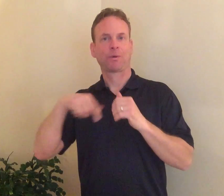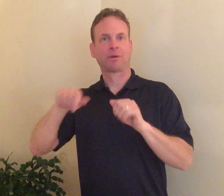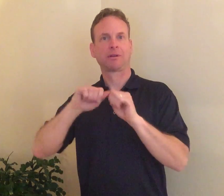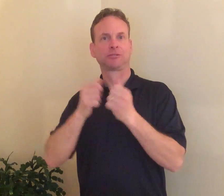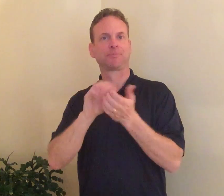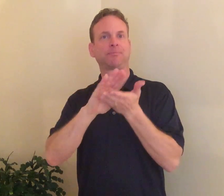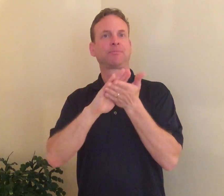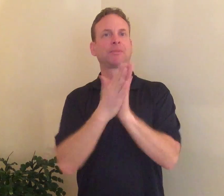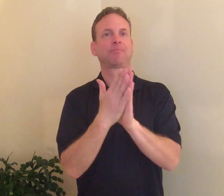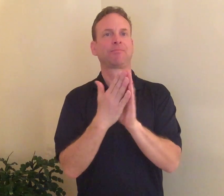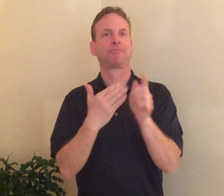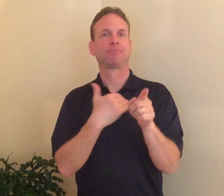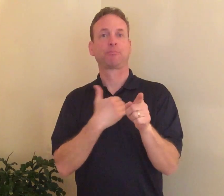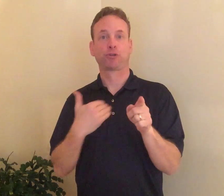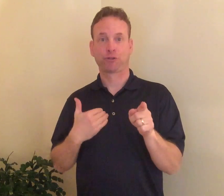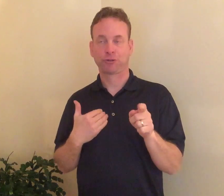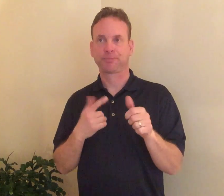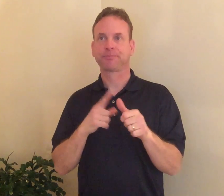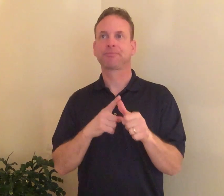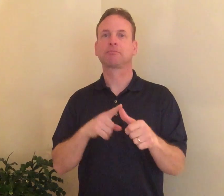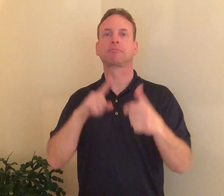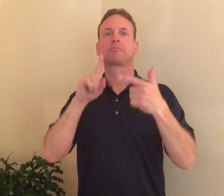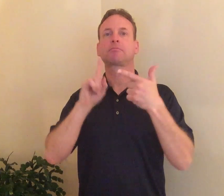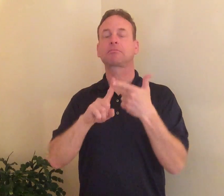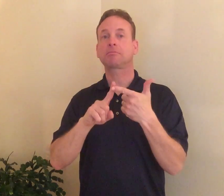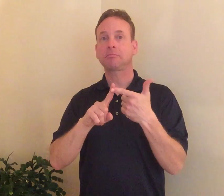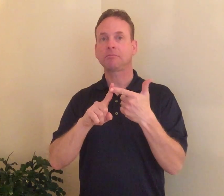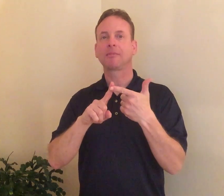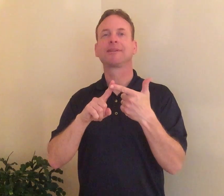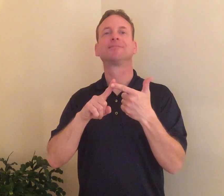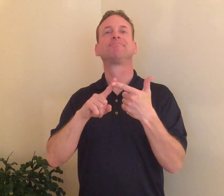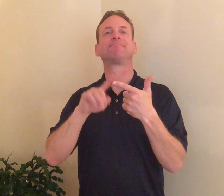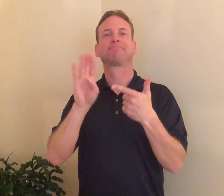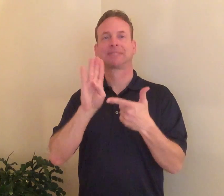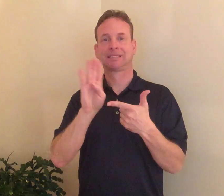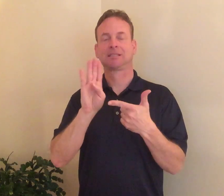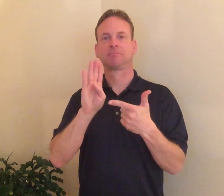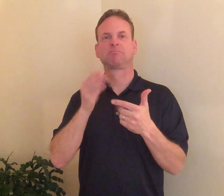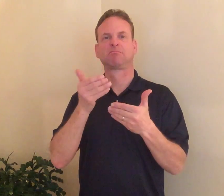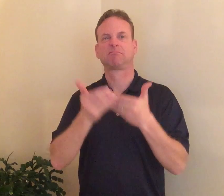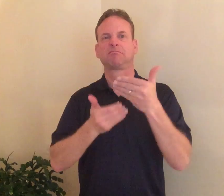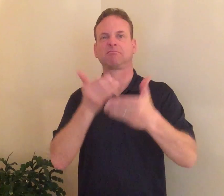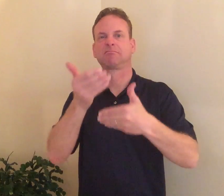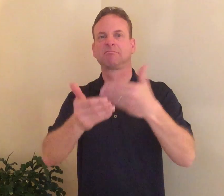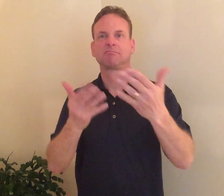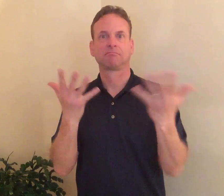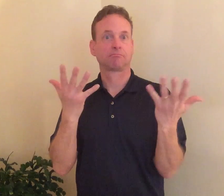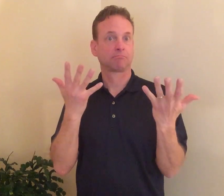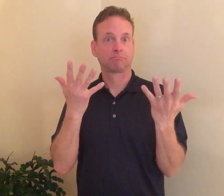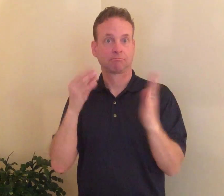how do you become a member? B) What is the process for application? Is